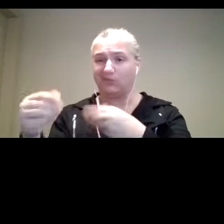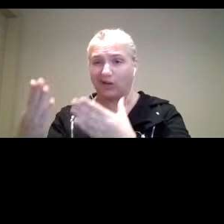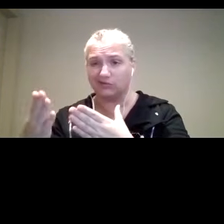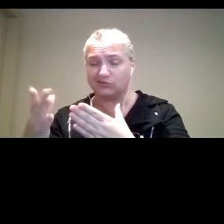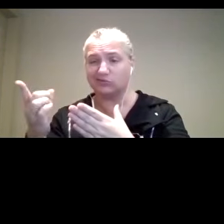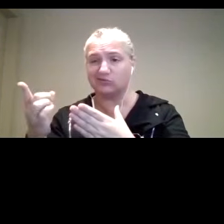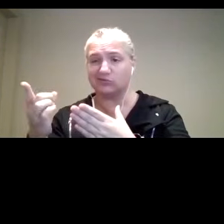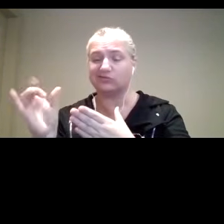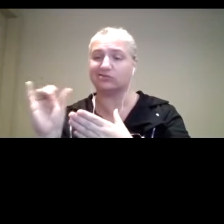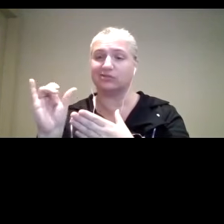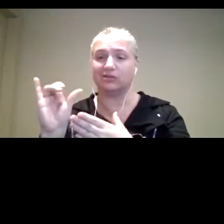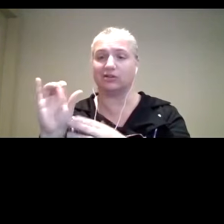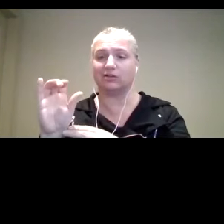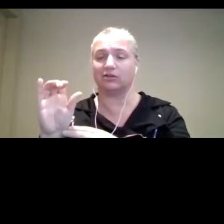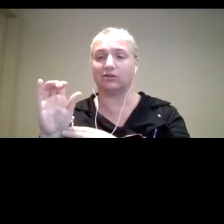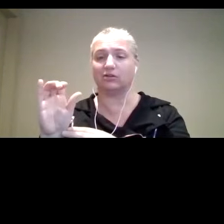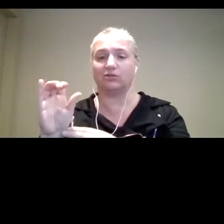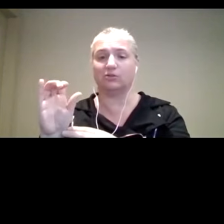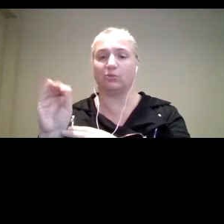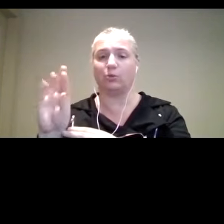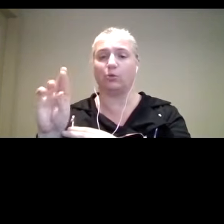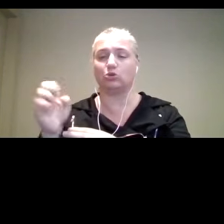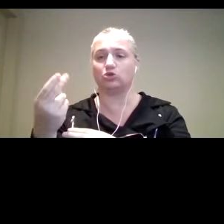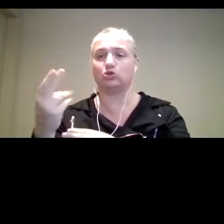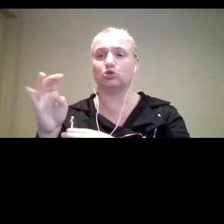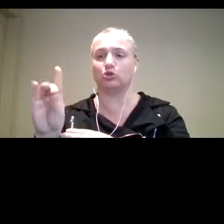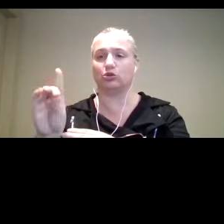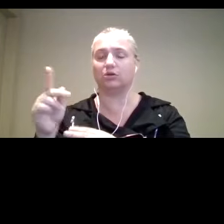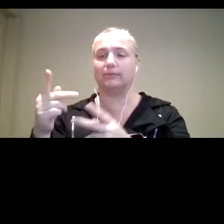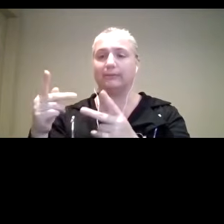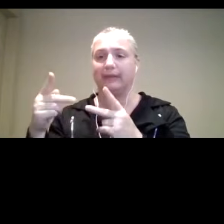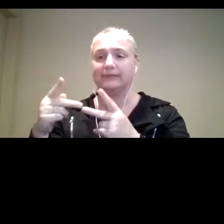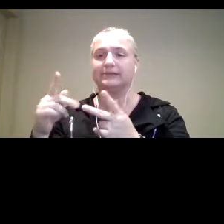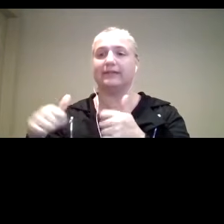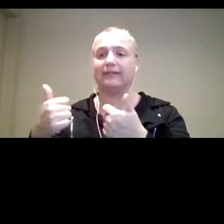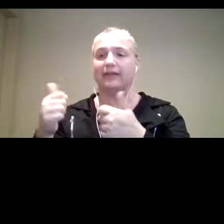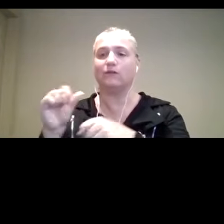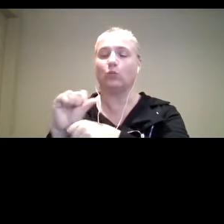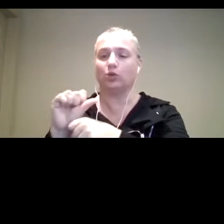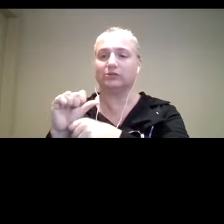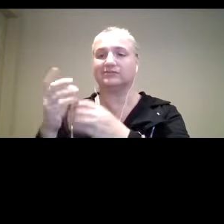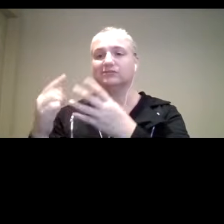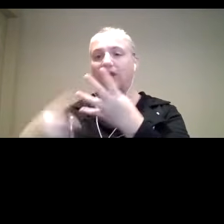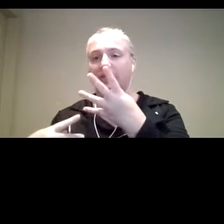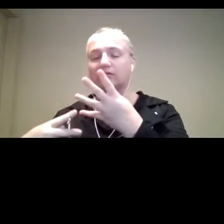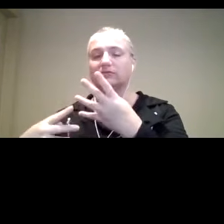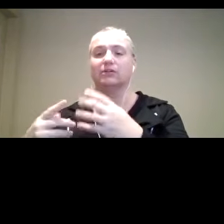such as Orchard Place, LifeWorks, et cetera? Is there a funding for the outside of the district?